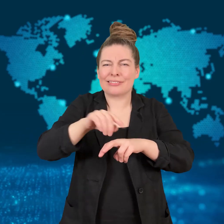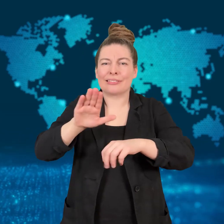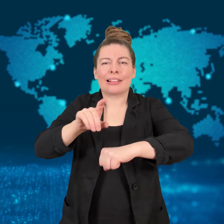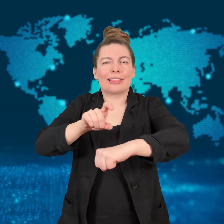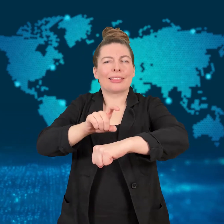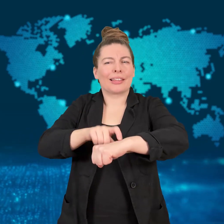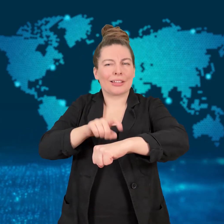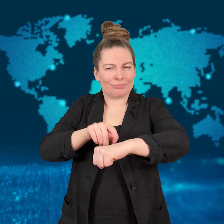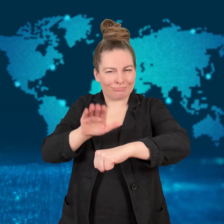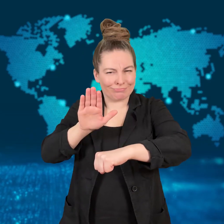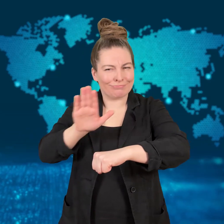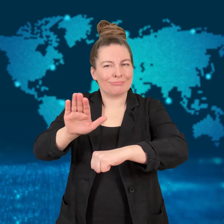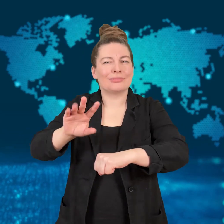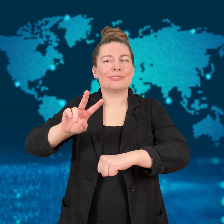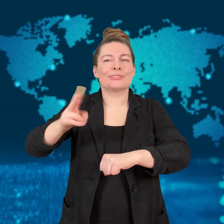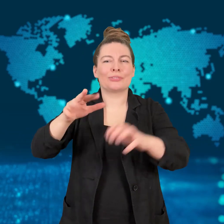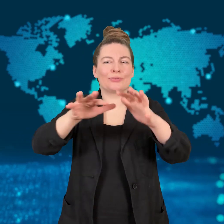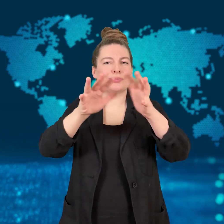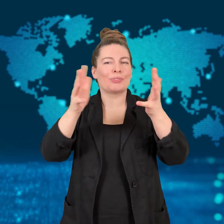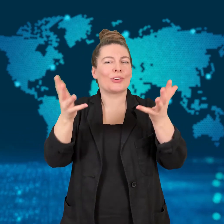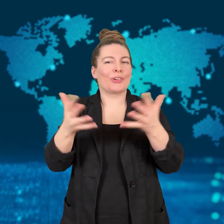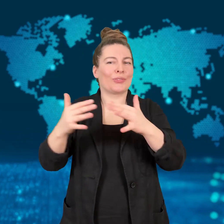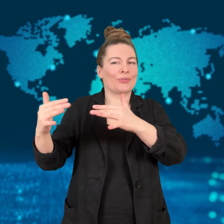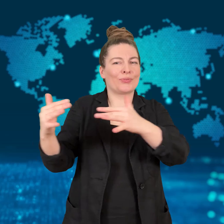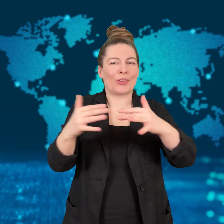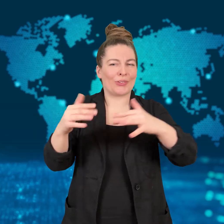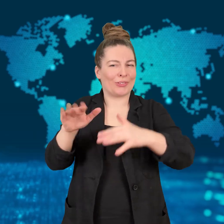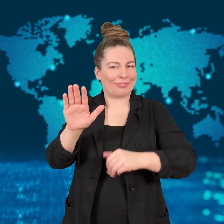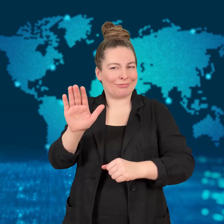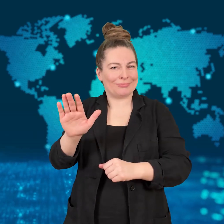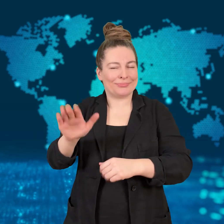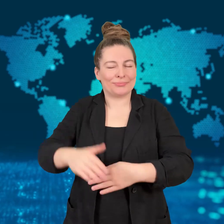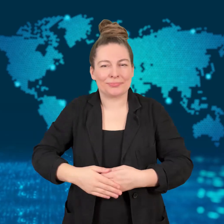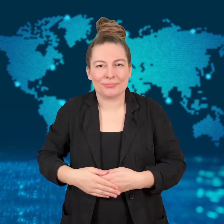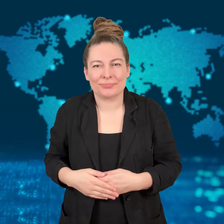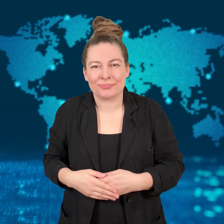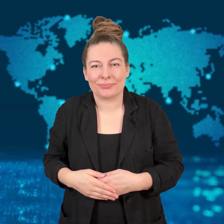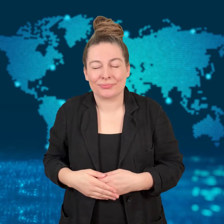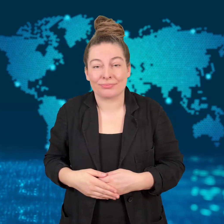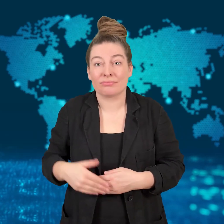The bombs all date back to World War II.